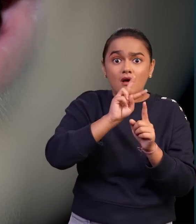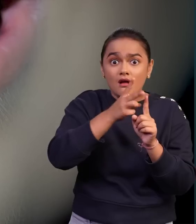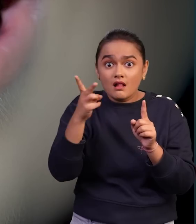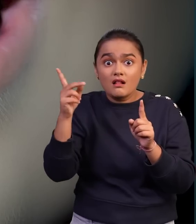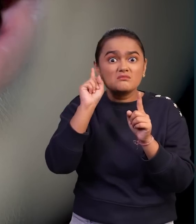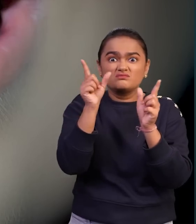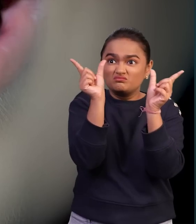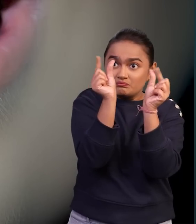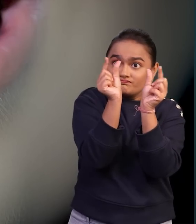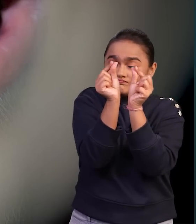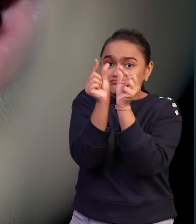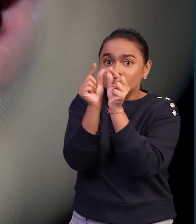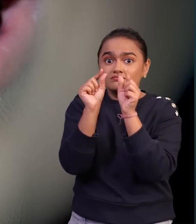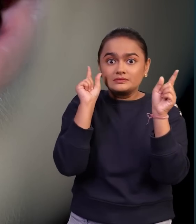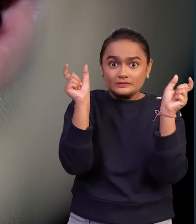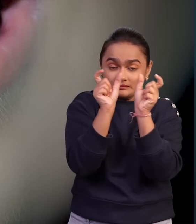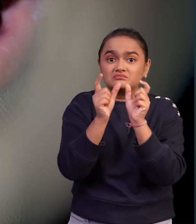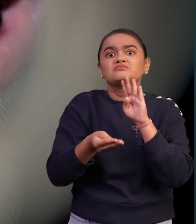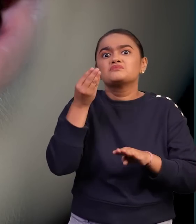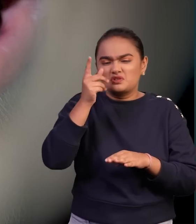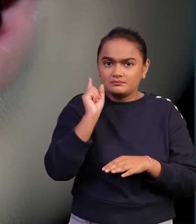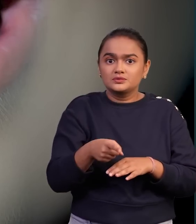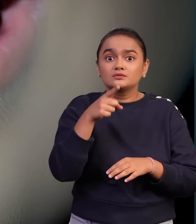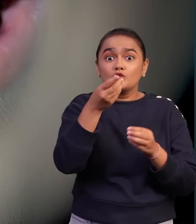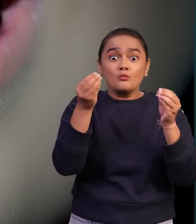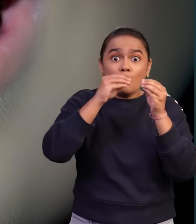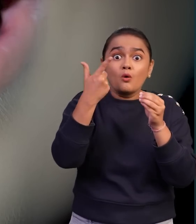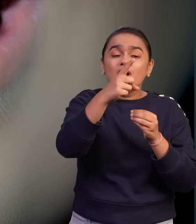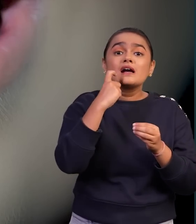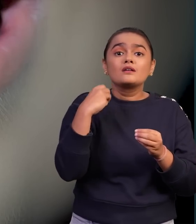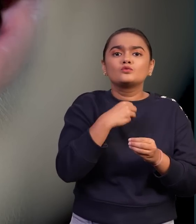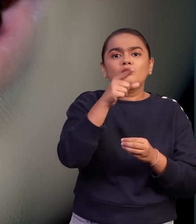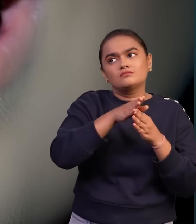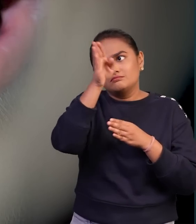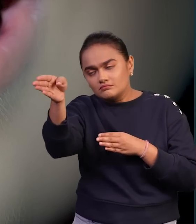In other cases, it's better to close the gap. Consult your dentist for more information on this.